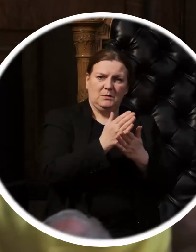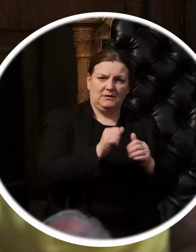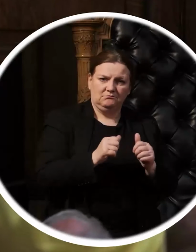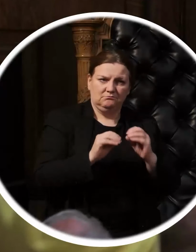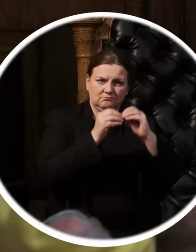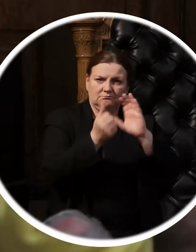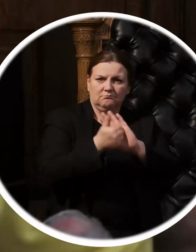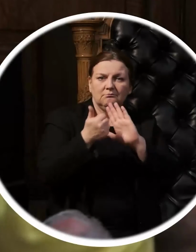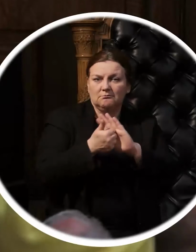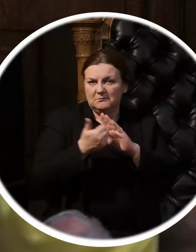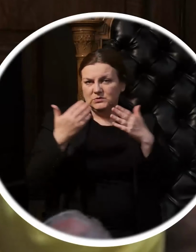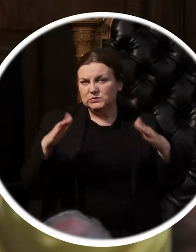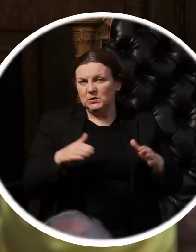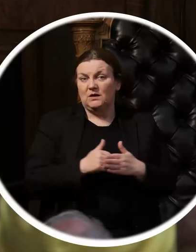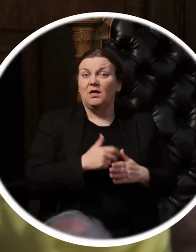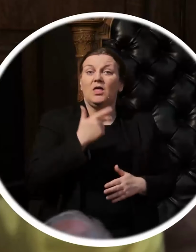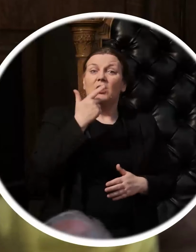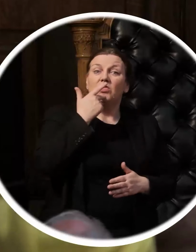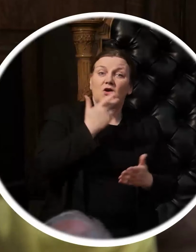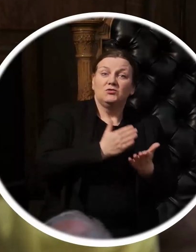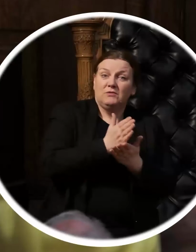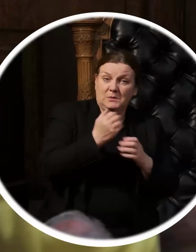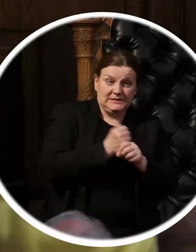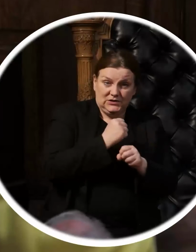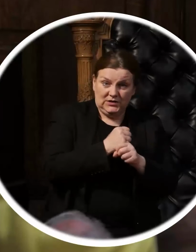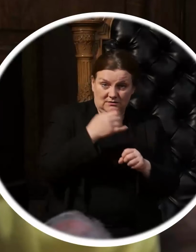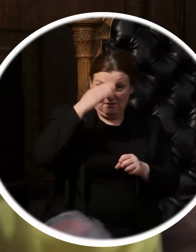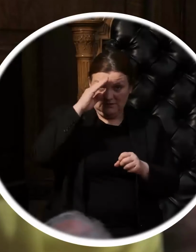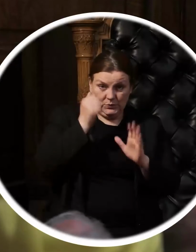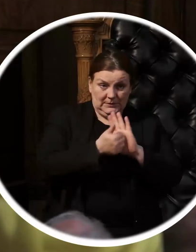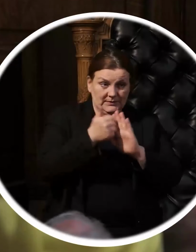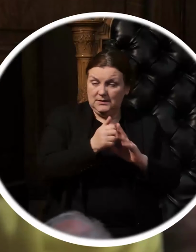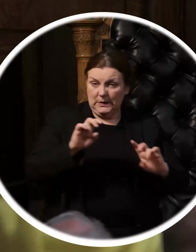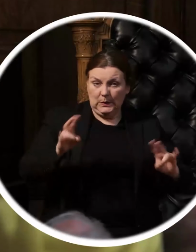Again, this is only the third railway station to be built within very, very quick succession.